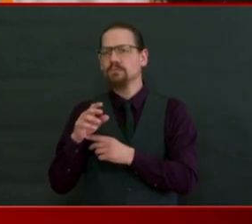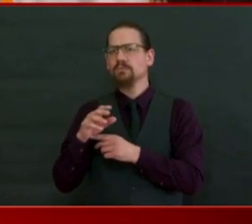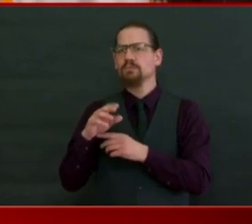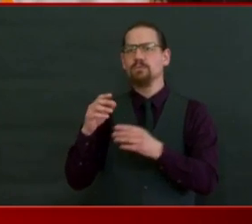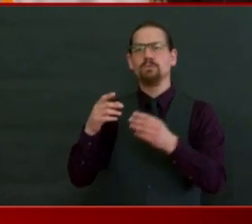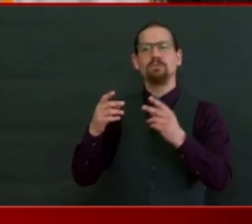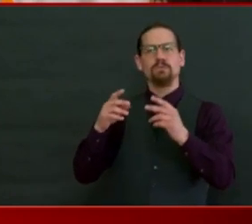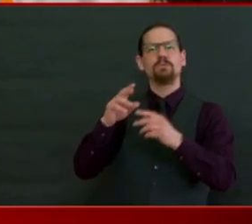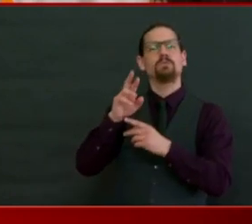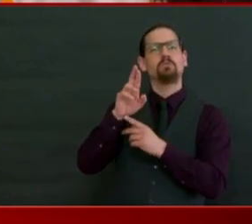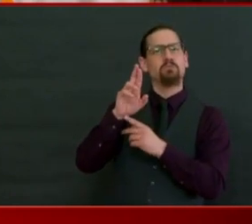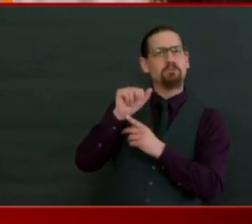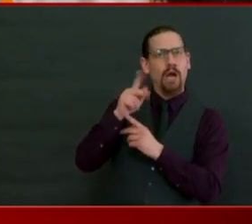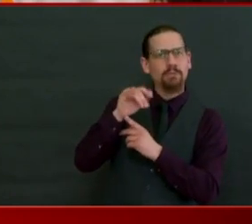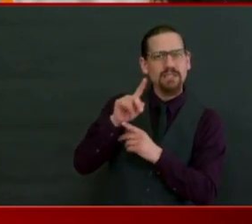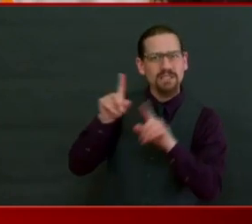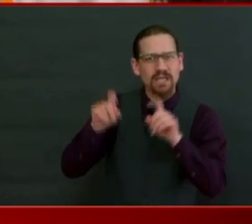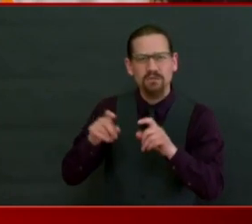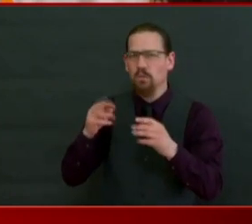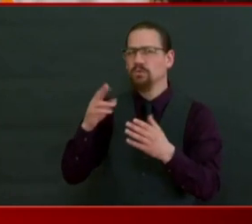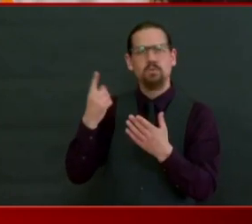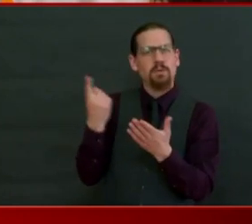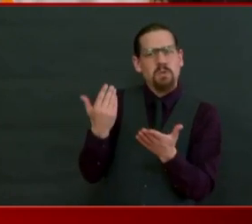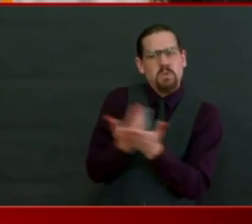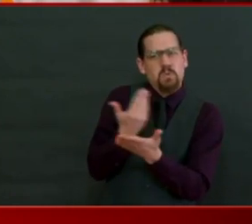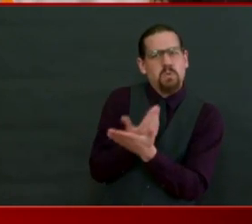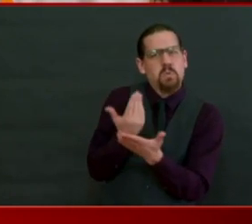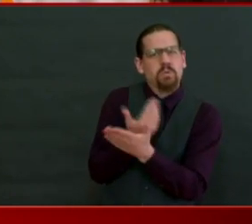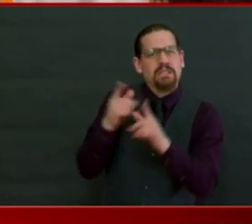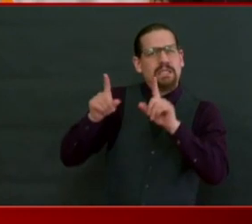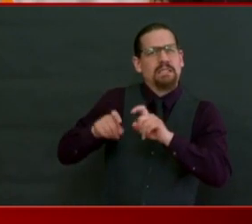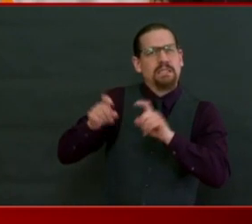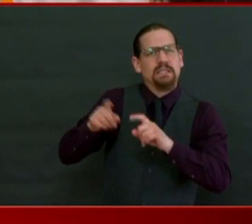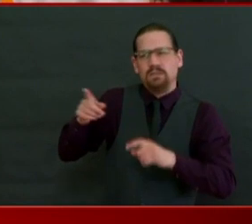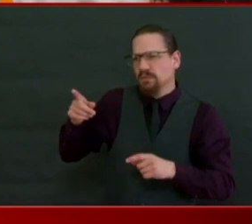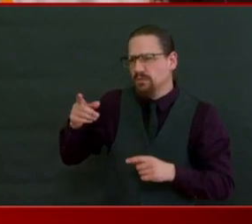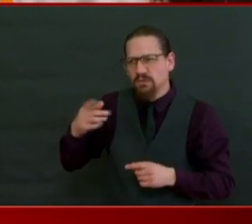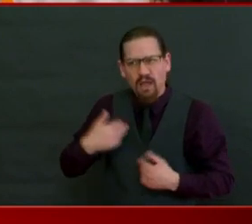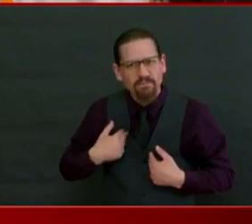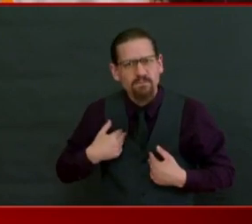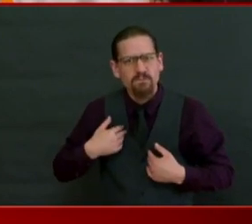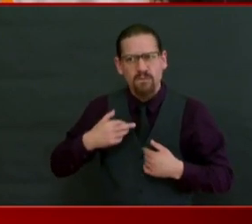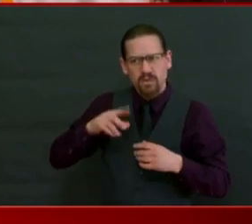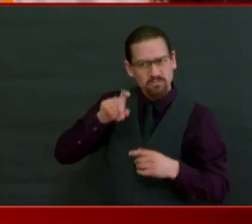CLINIC FOUND 15% OF AVID ID NOW TESTS WERE FALSE NEGATIVE'S. HOW CONCERNED ARE YOU CONCERNED ABOUT THIS AND HOW MANY TESTS